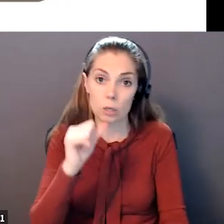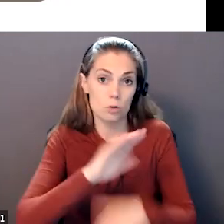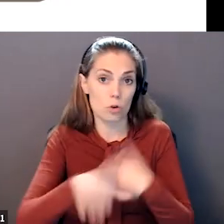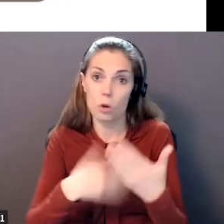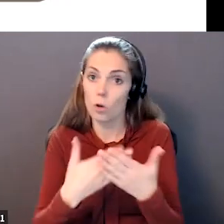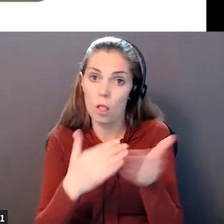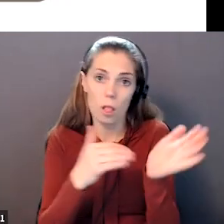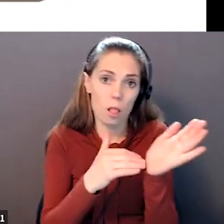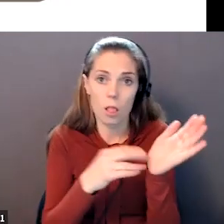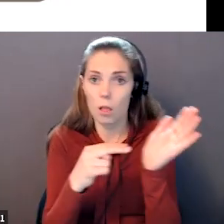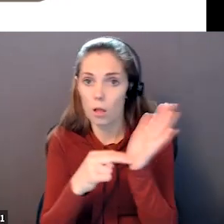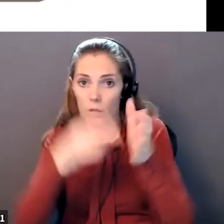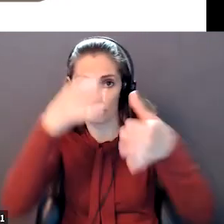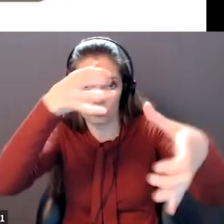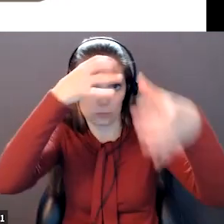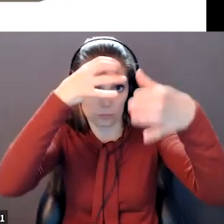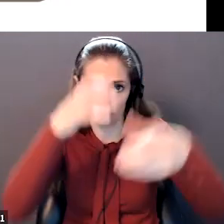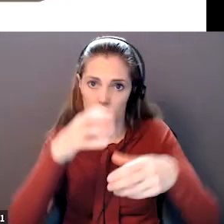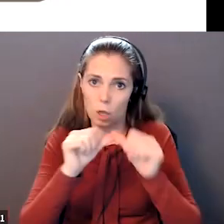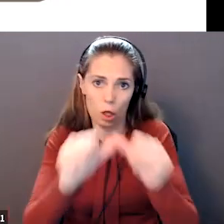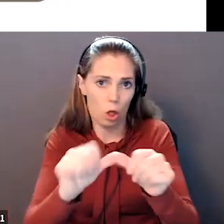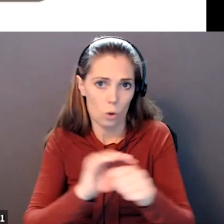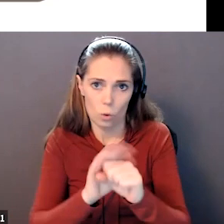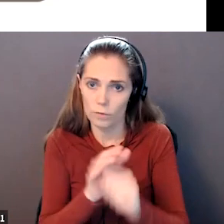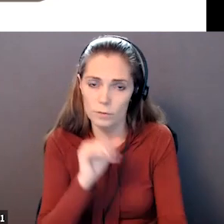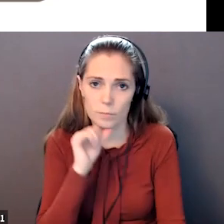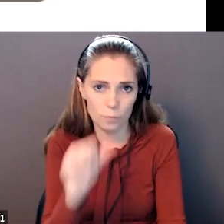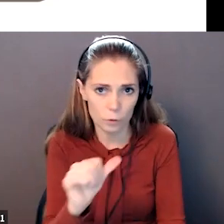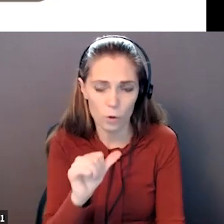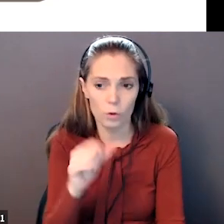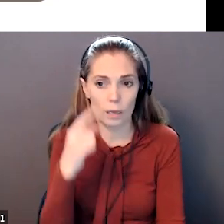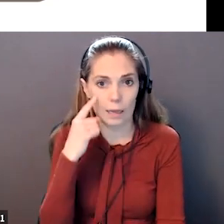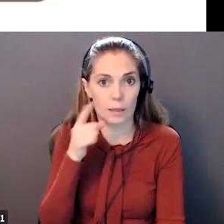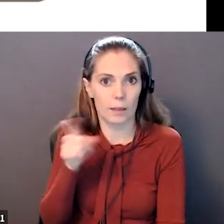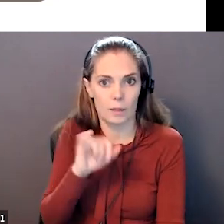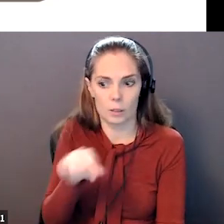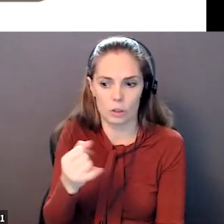know I think probably a bit of a unicorn in both the research understanding and kind of